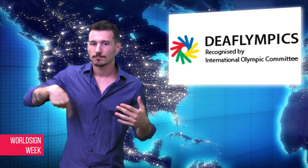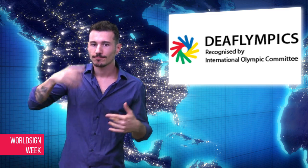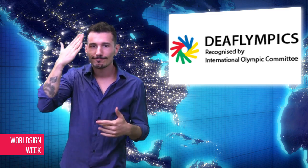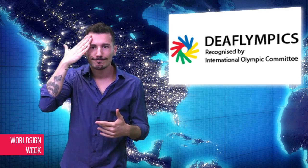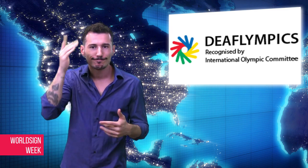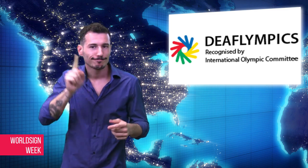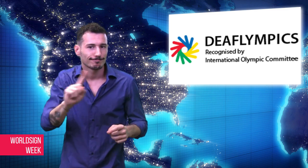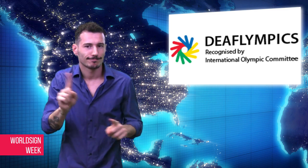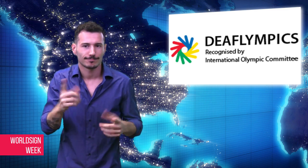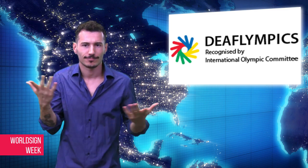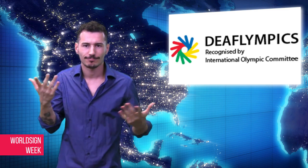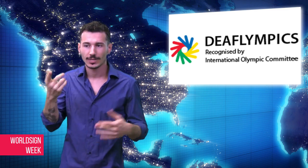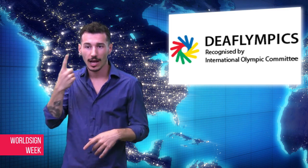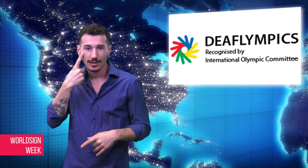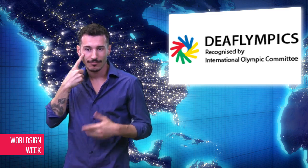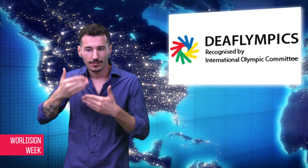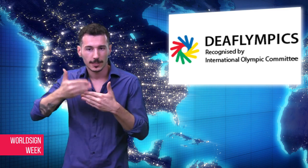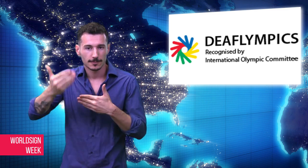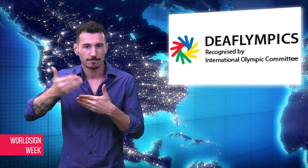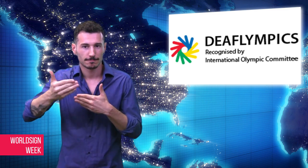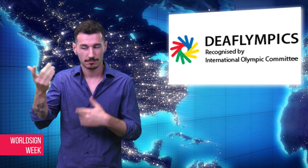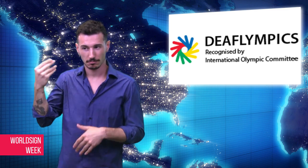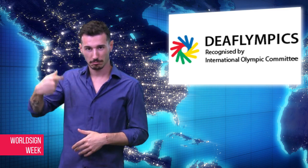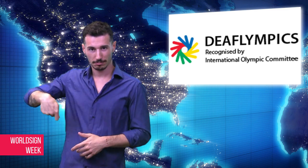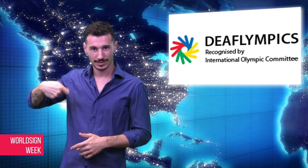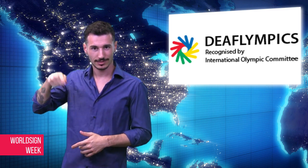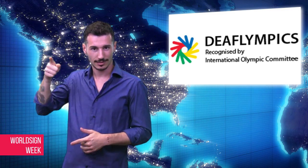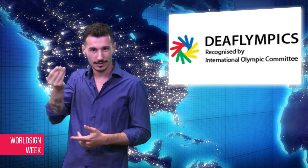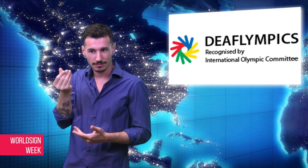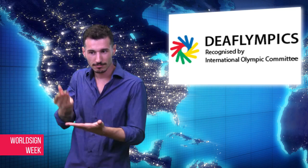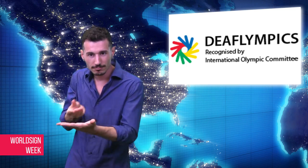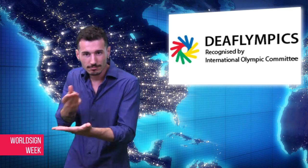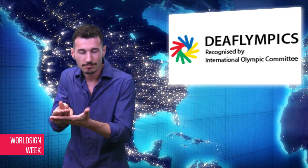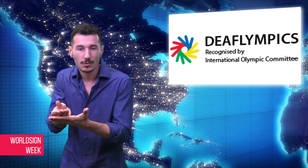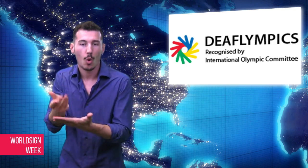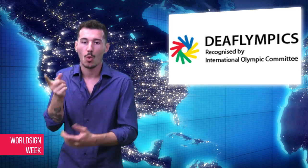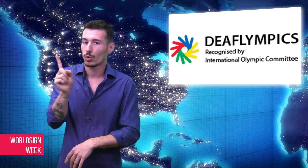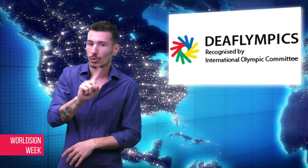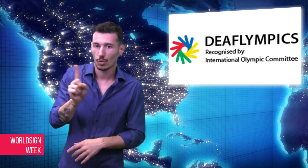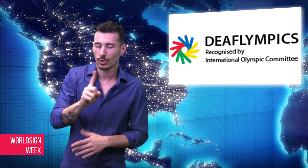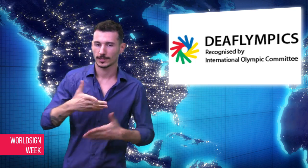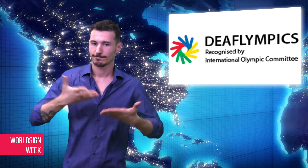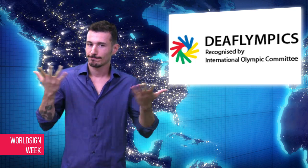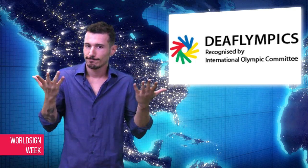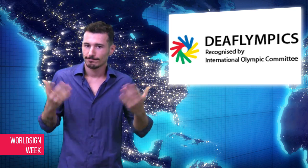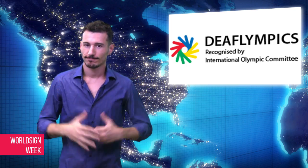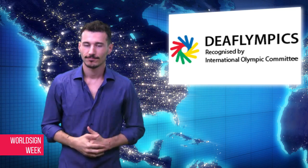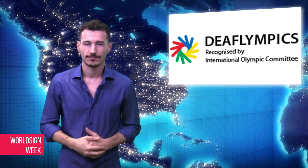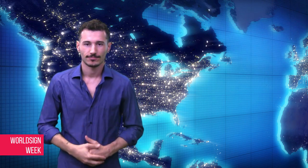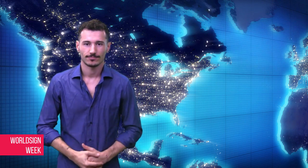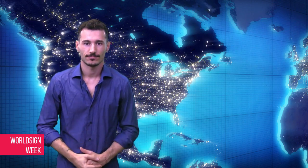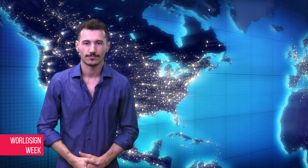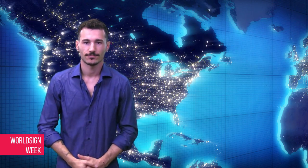unknown if Indian athletes are expected to get award payouts.